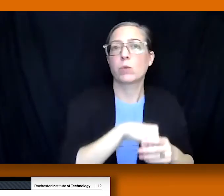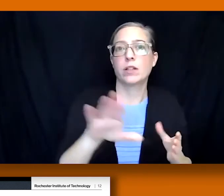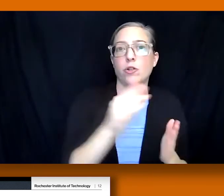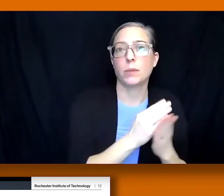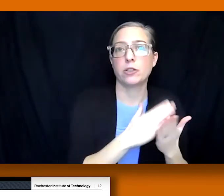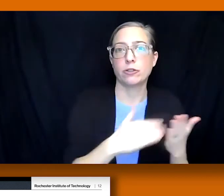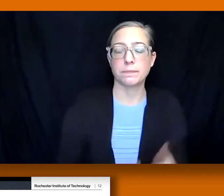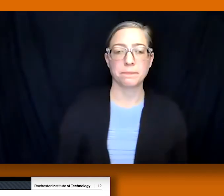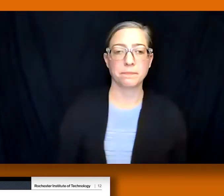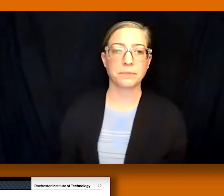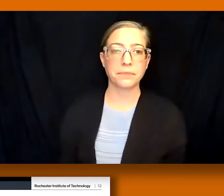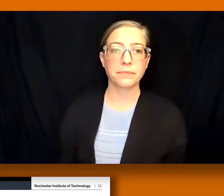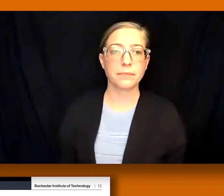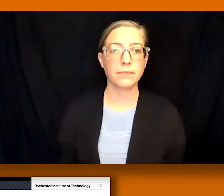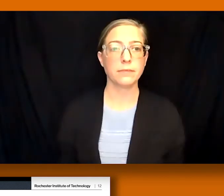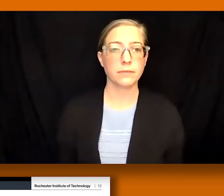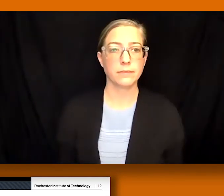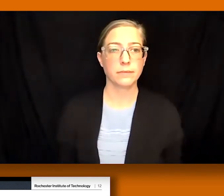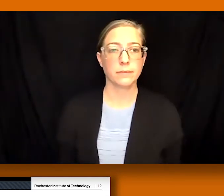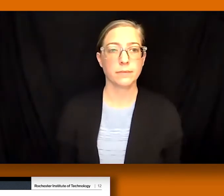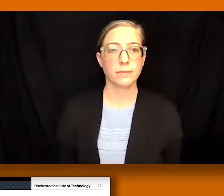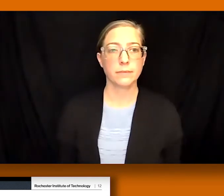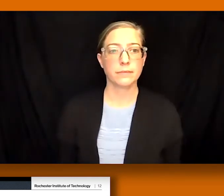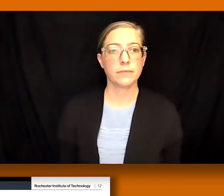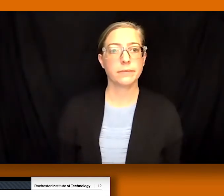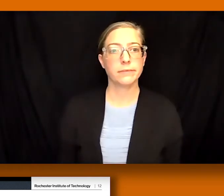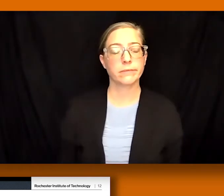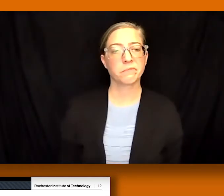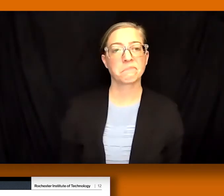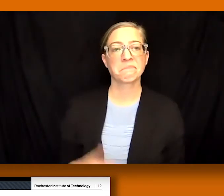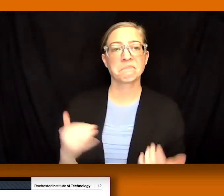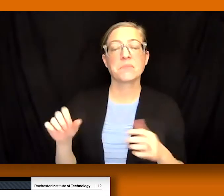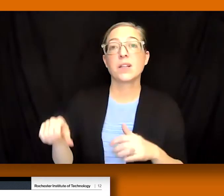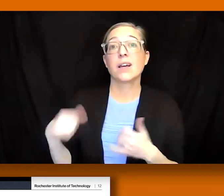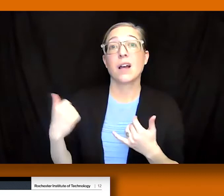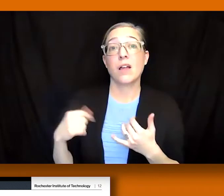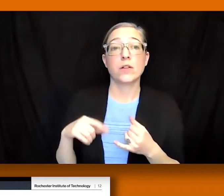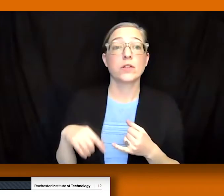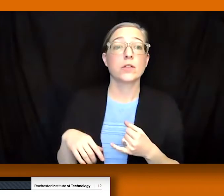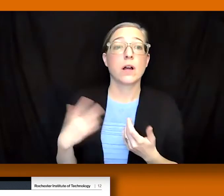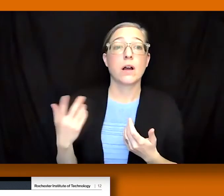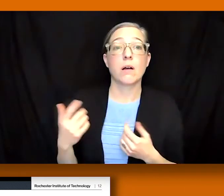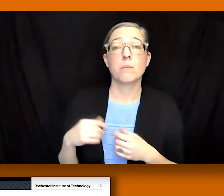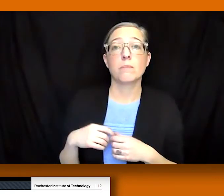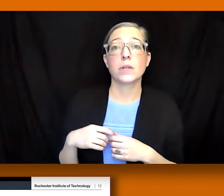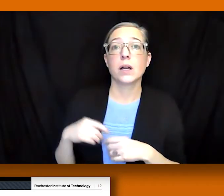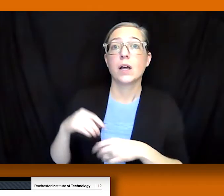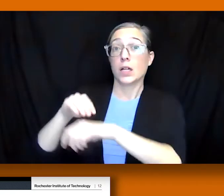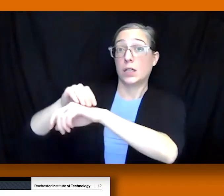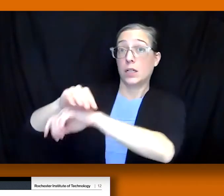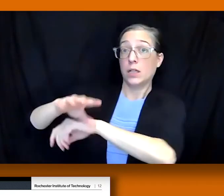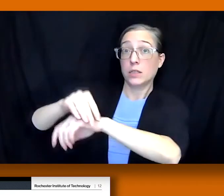Um, other sections would be consultant fees, purchased services--